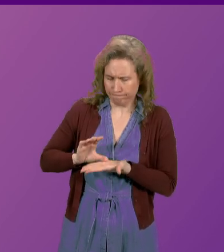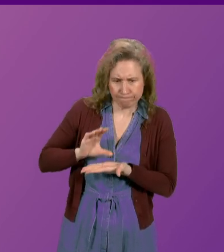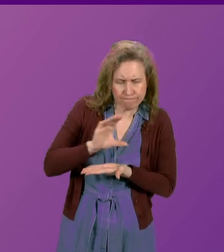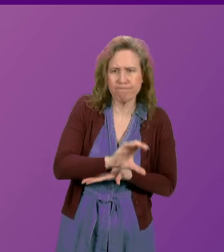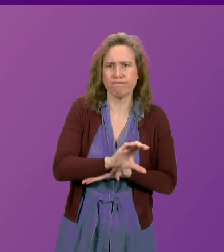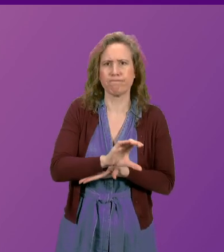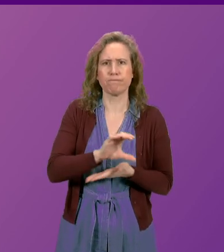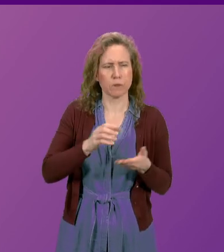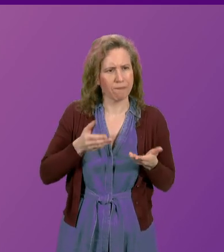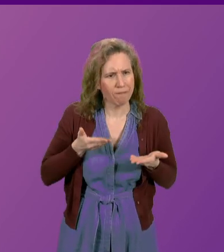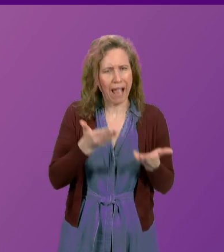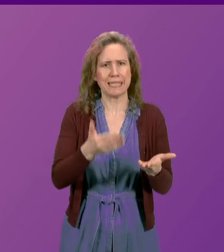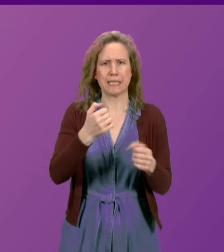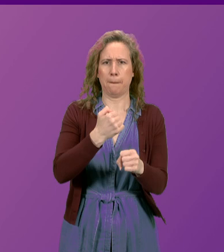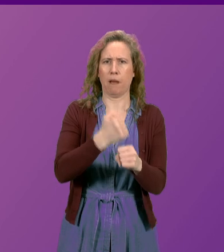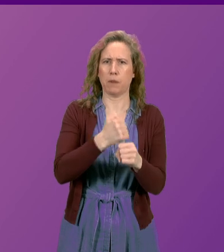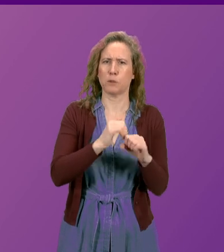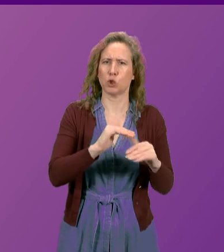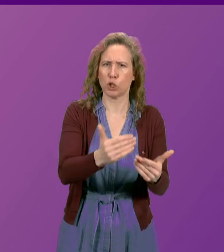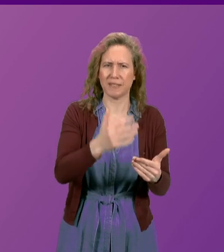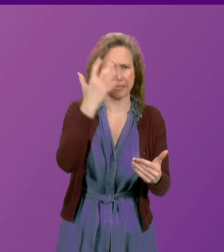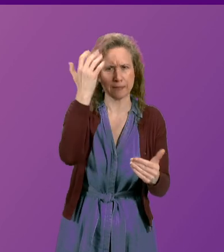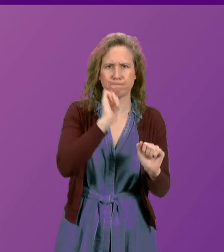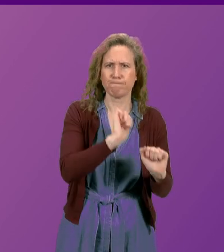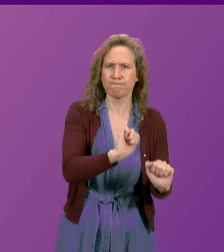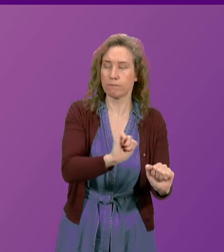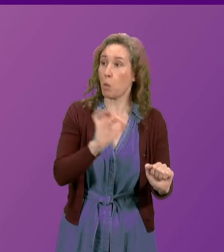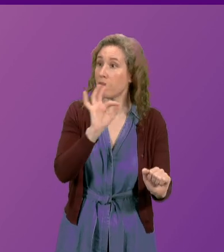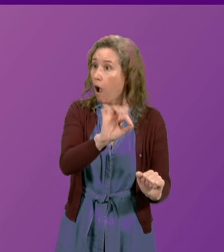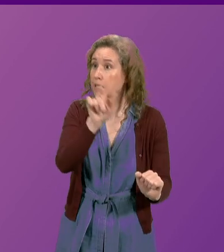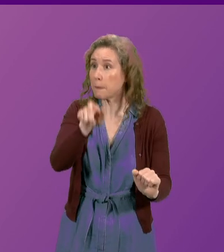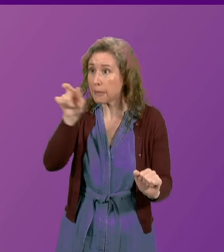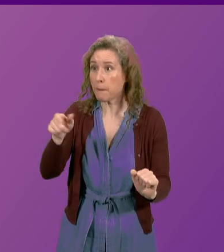investment in public services. We have asked people with higher earnings to contribute